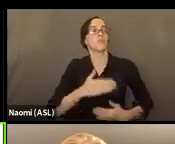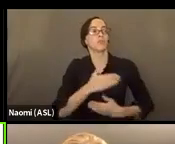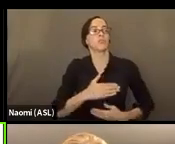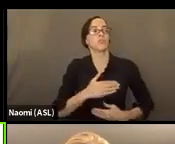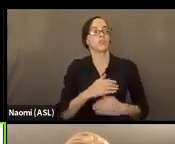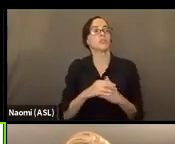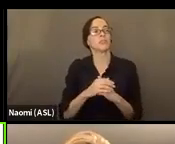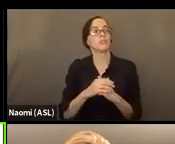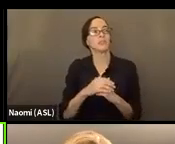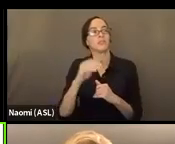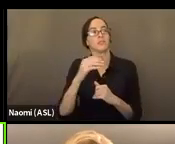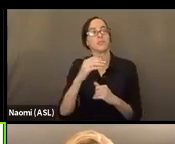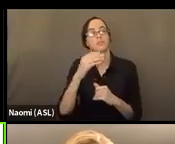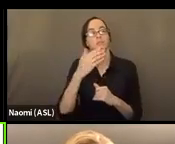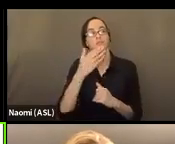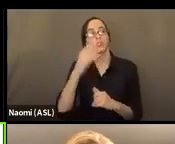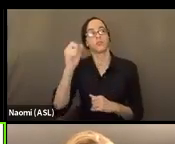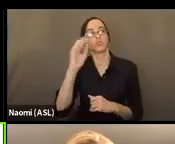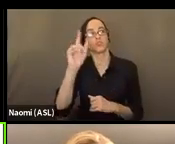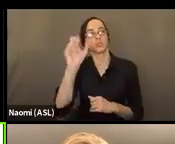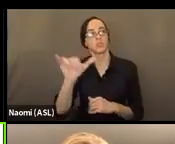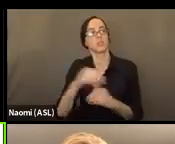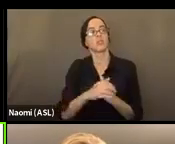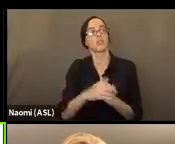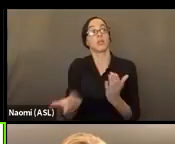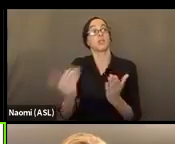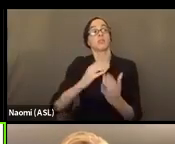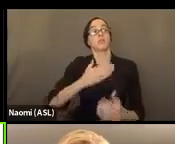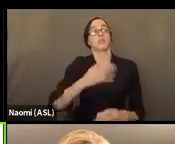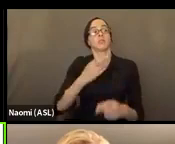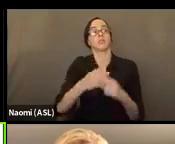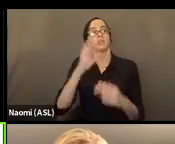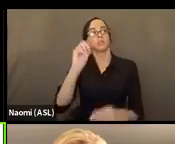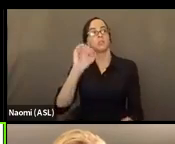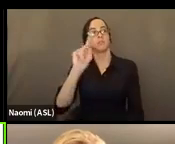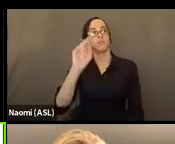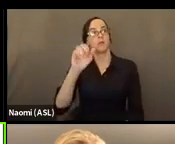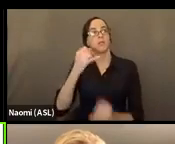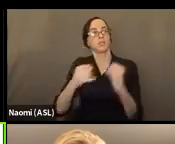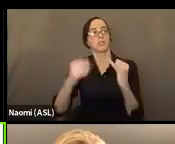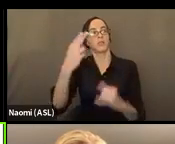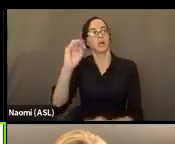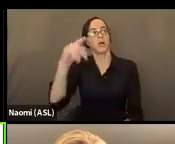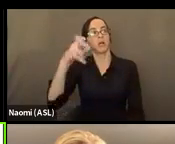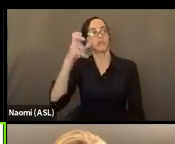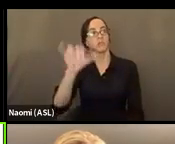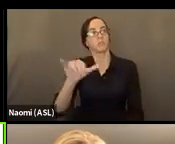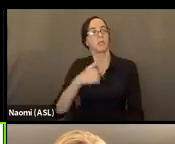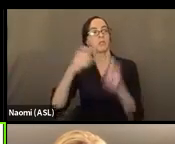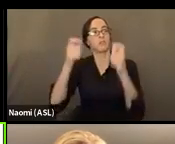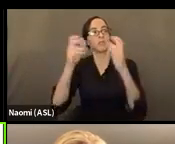so again my name is mike humphrey i'm the manager with the ihss public authority which is operates